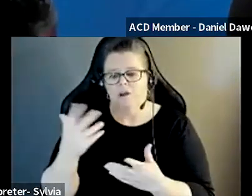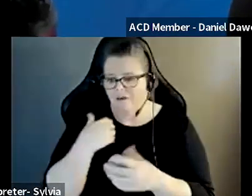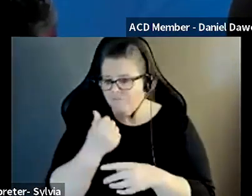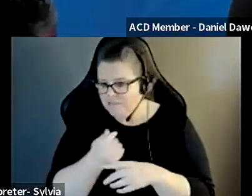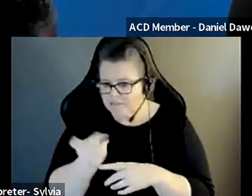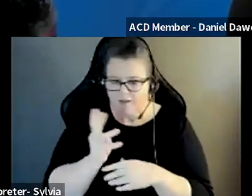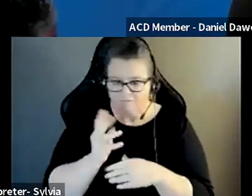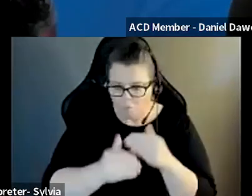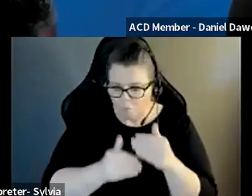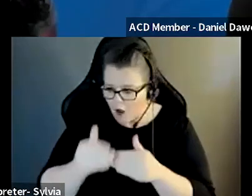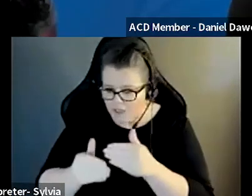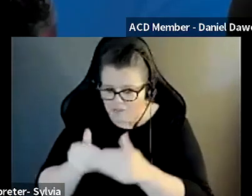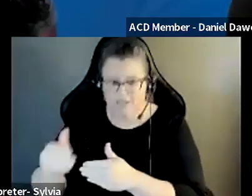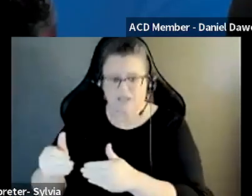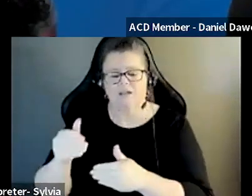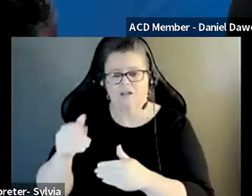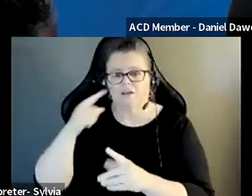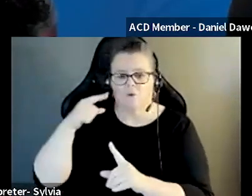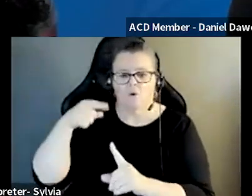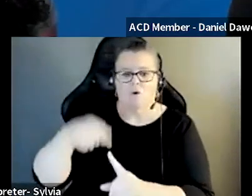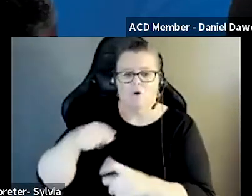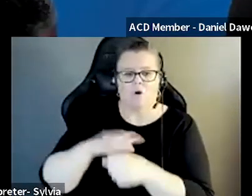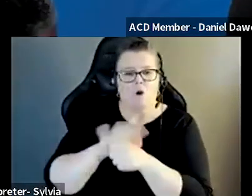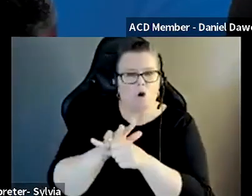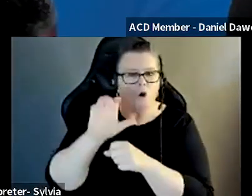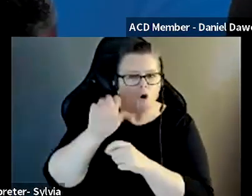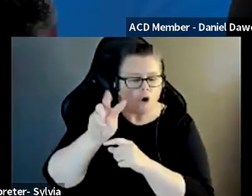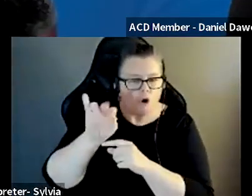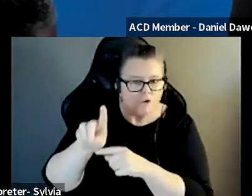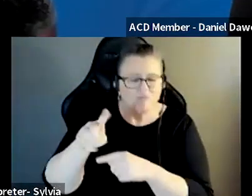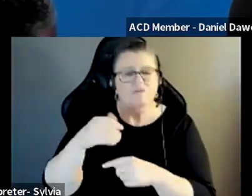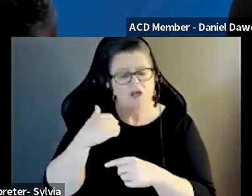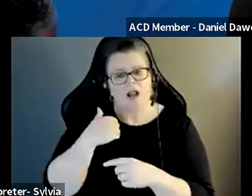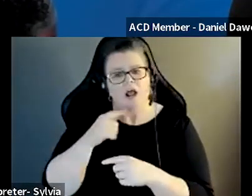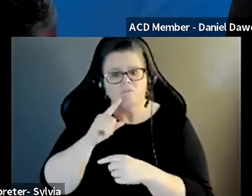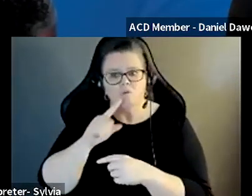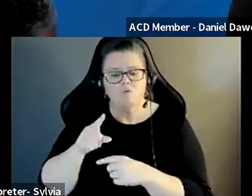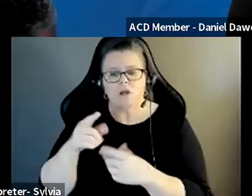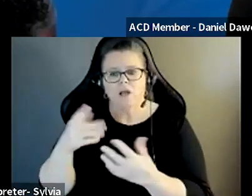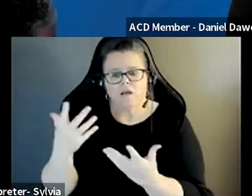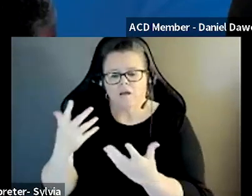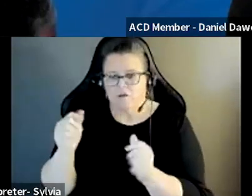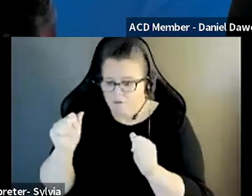through COVID, there's a real capability to get data back to the states and locals that is aggregated,